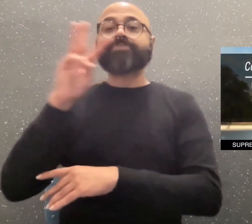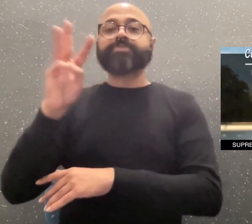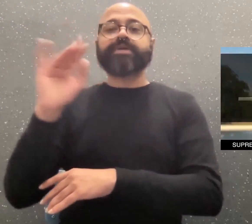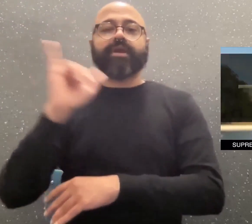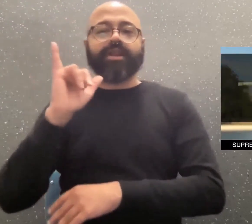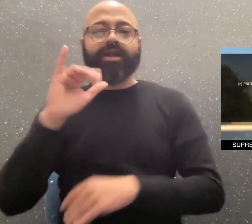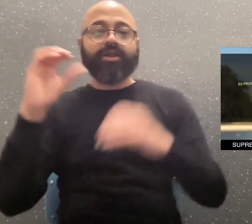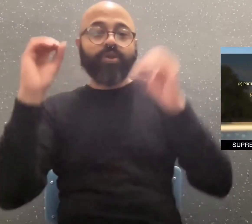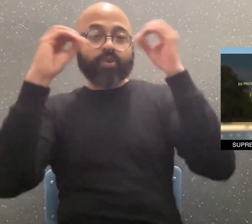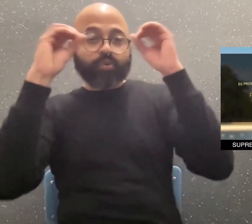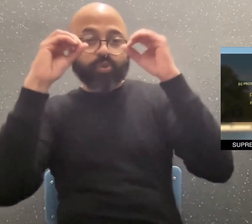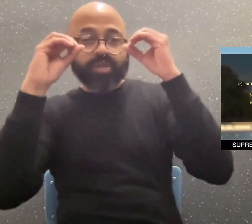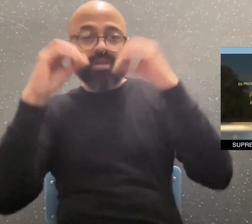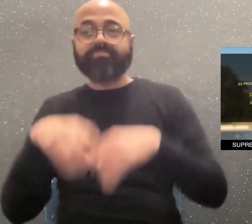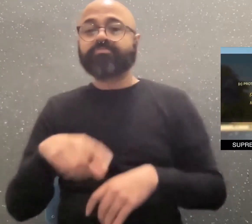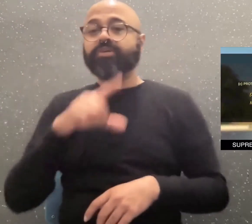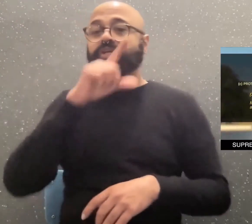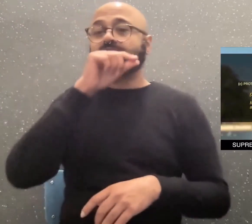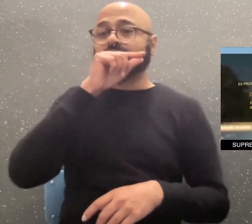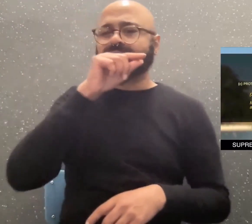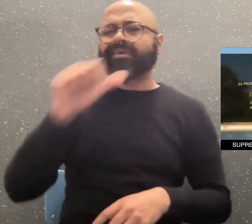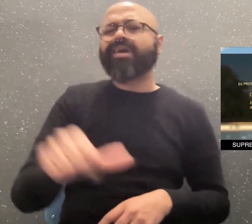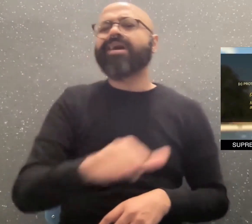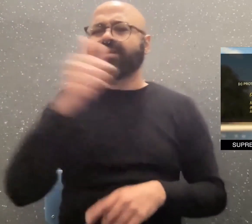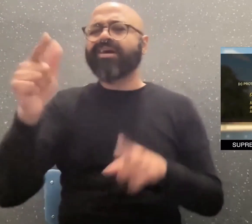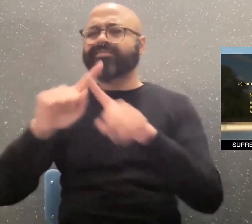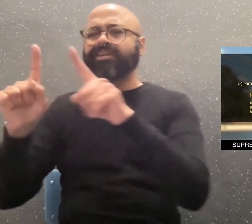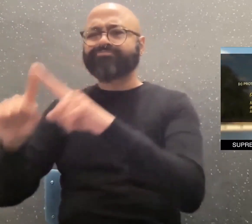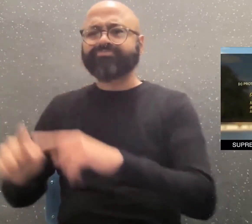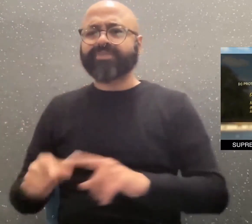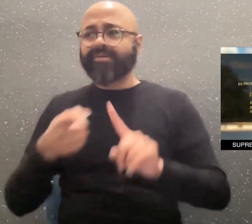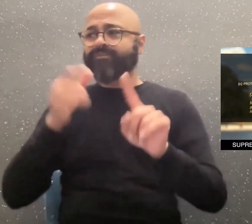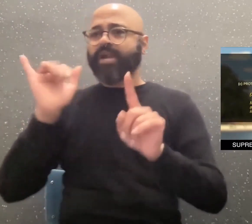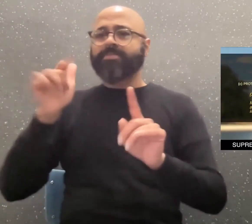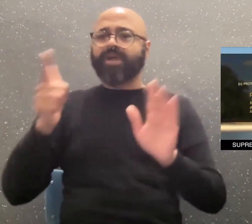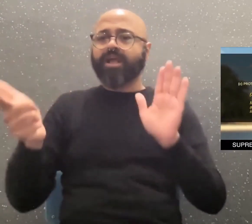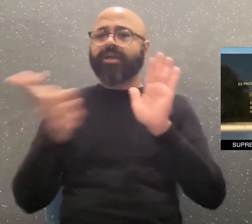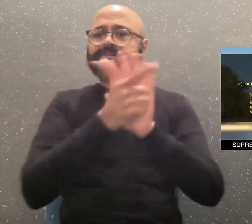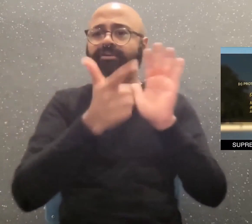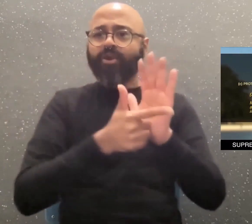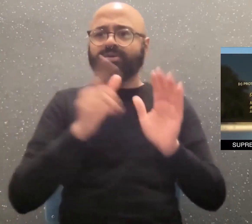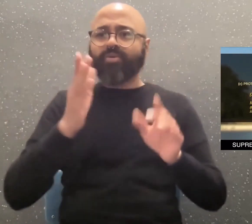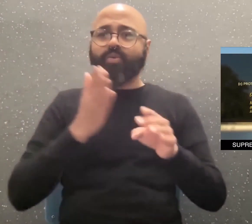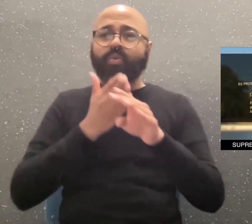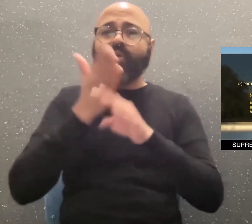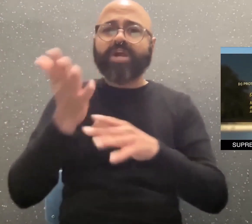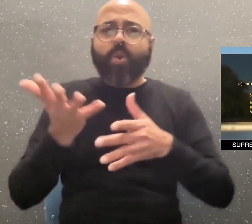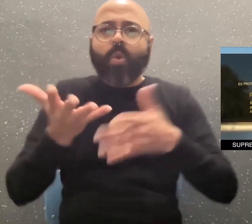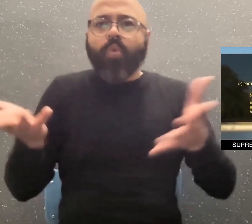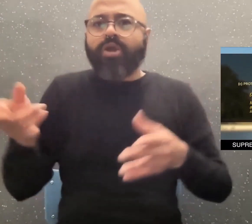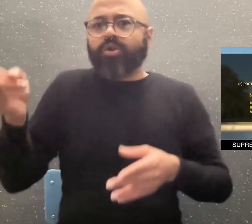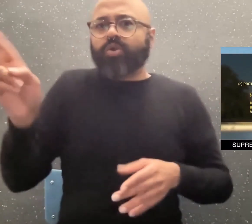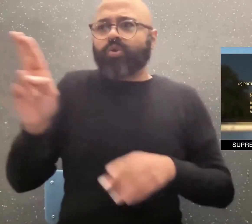protects websites like Google Twitter and others from lawsuits over what their users post online